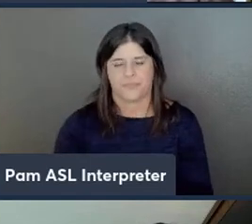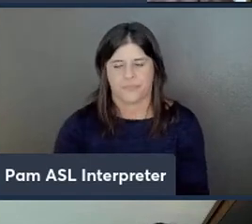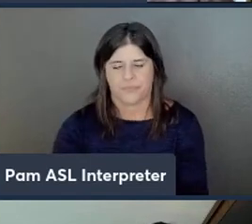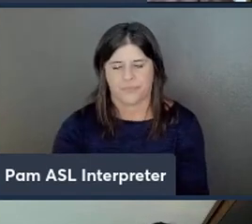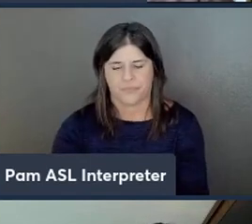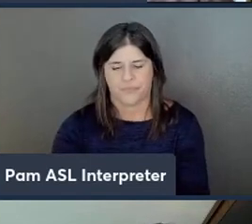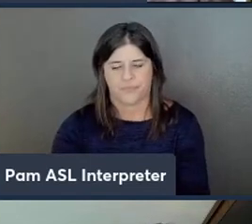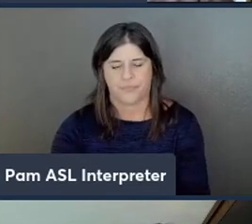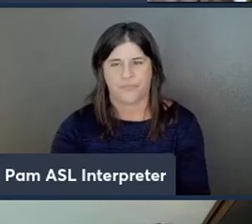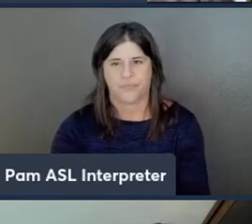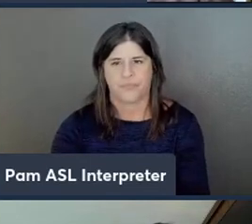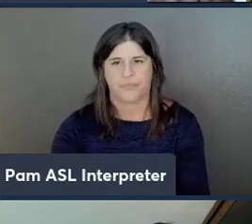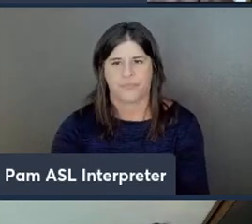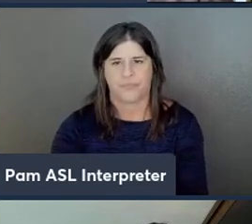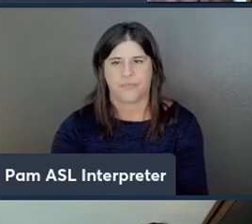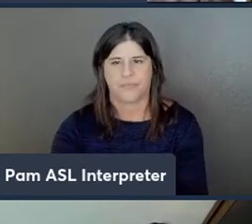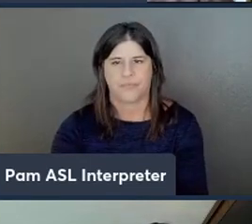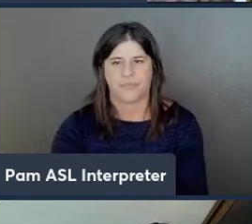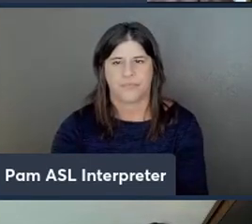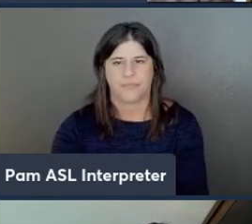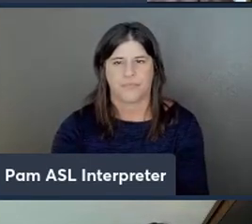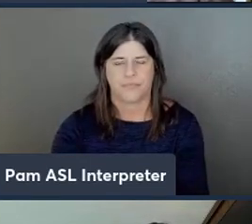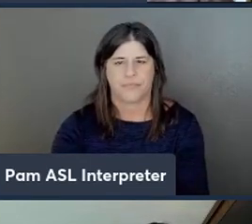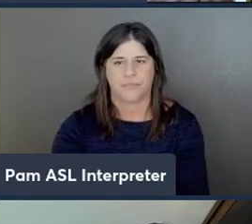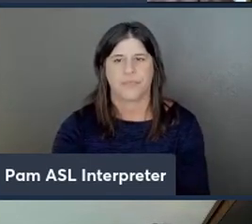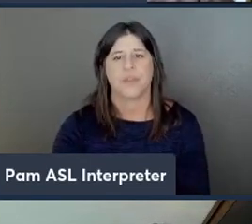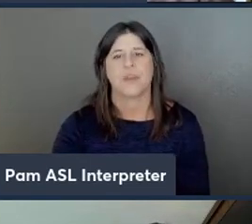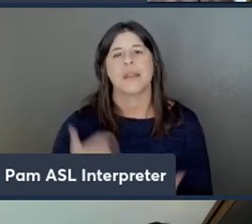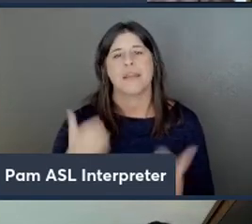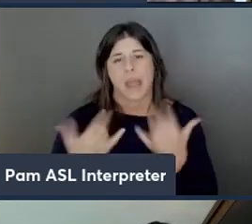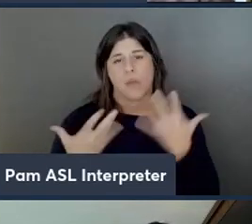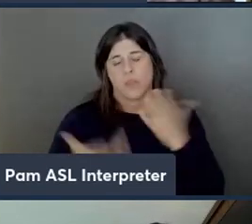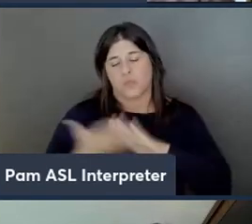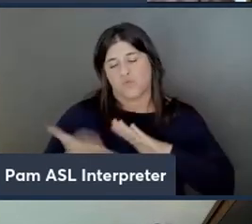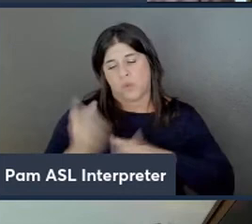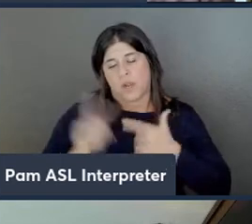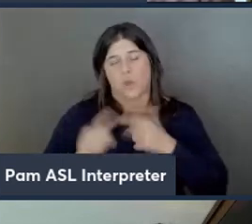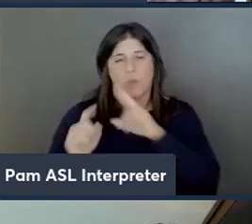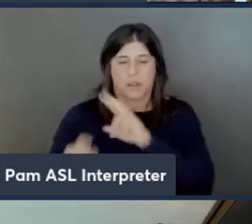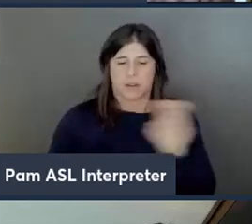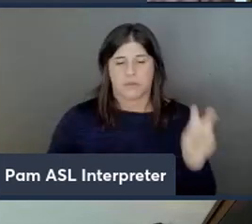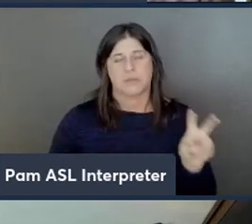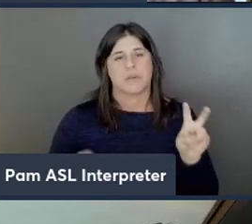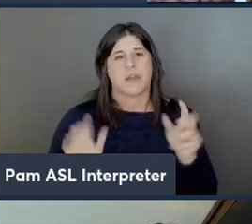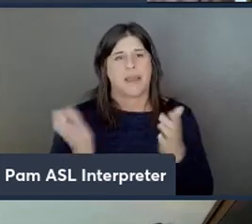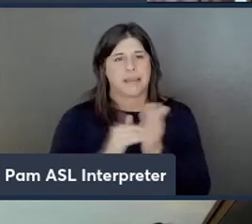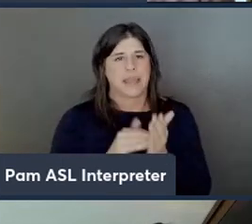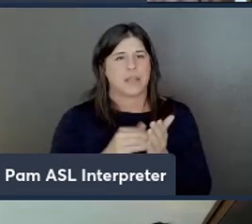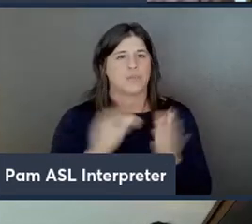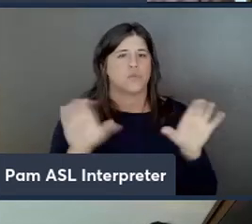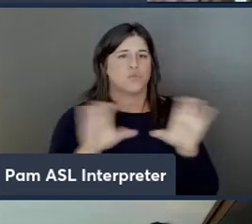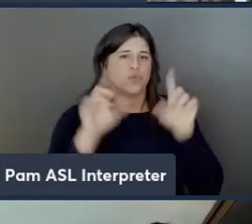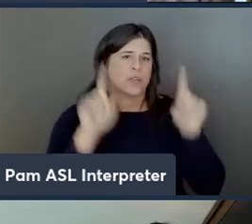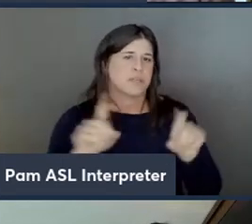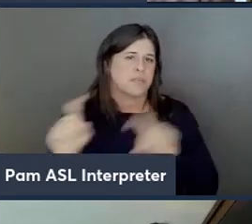So now that we have a feature up and running, we can hop over to create that experiment. So our goal is to get an experiment